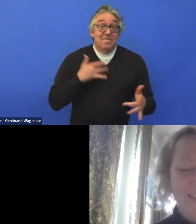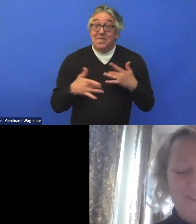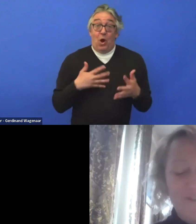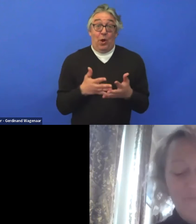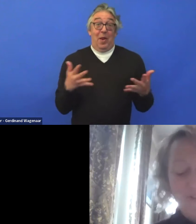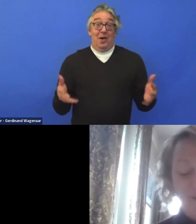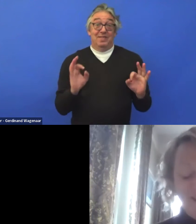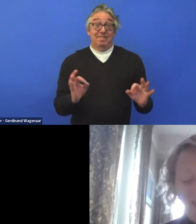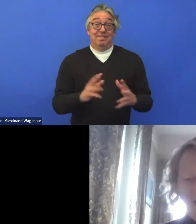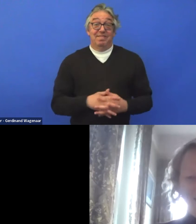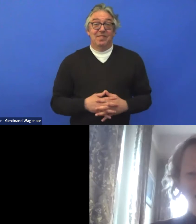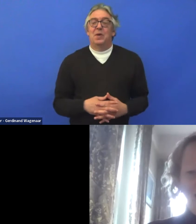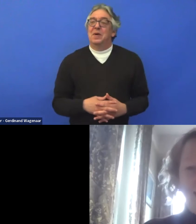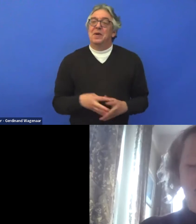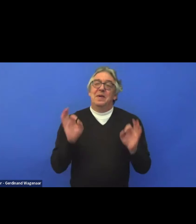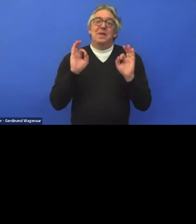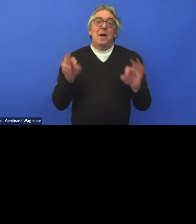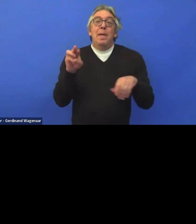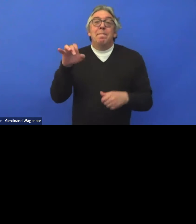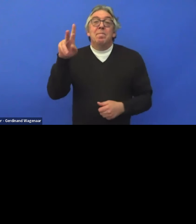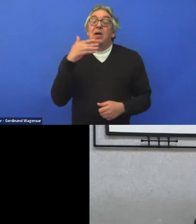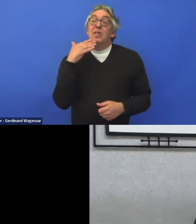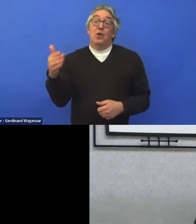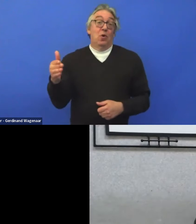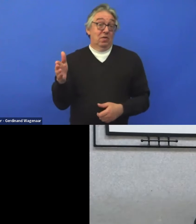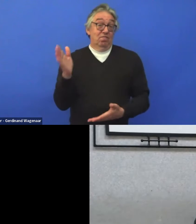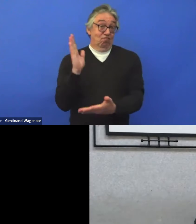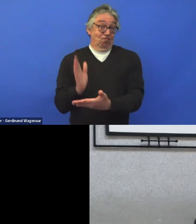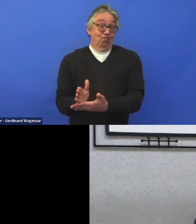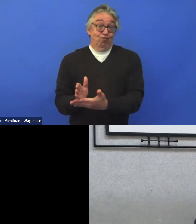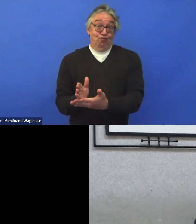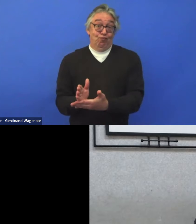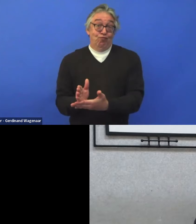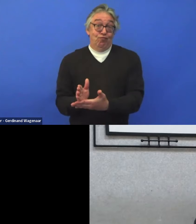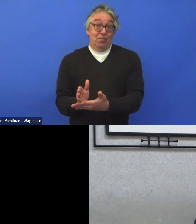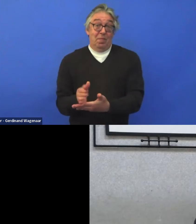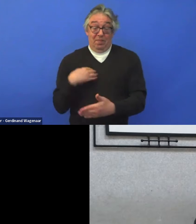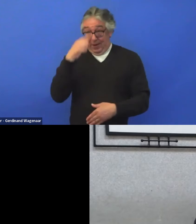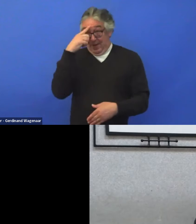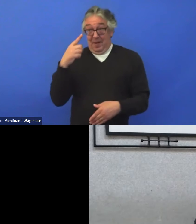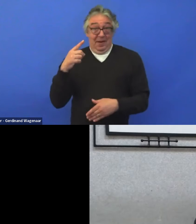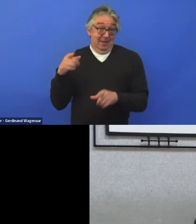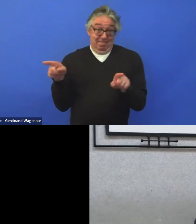Thank you, Mike. And yes, some really exciting new data and really exciting research